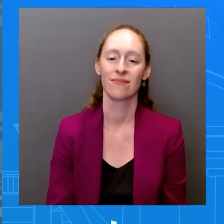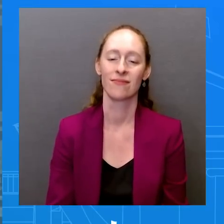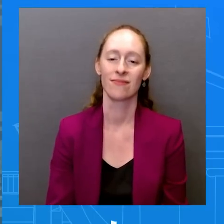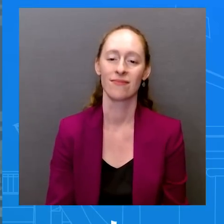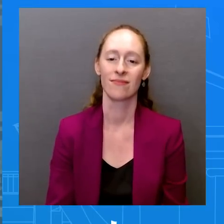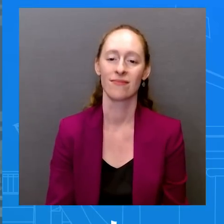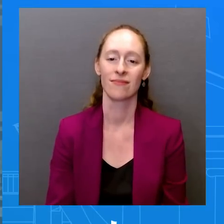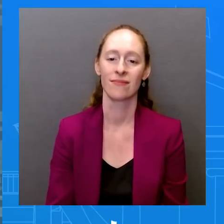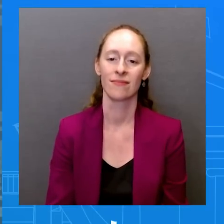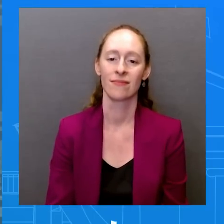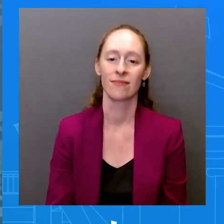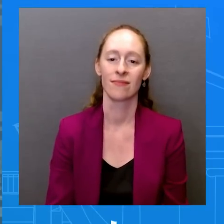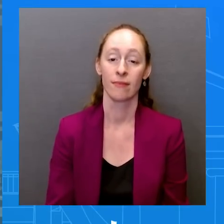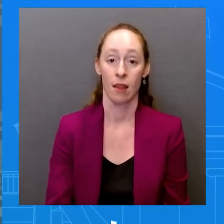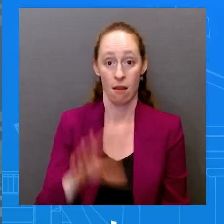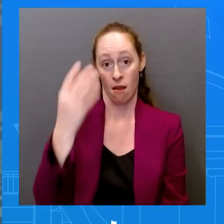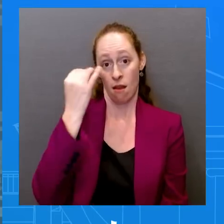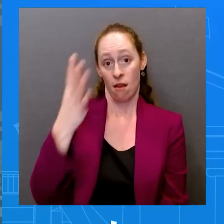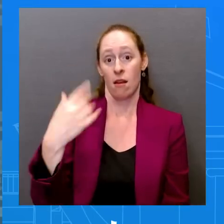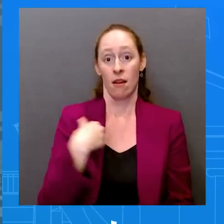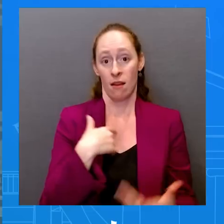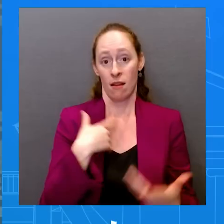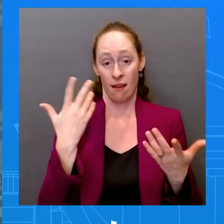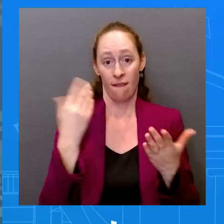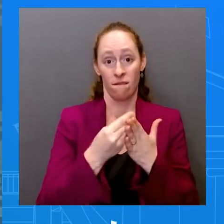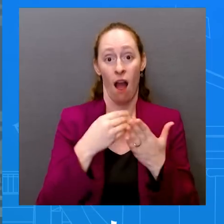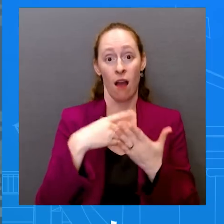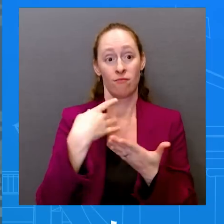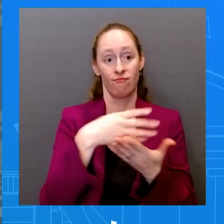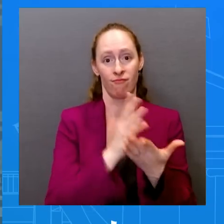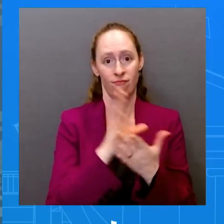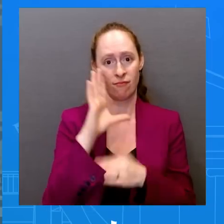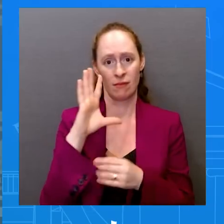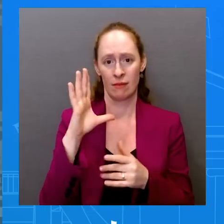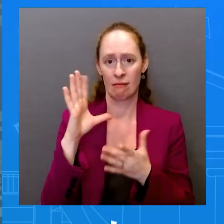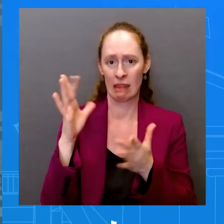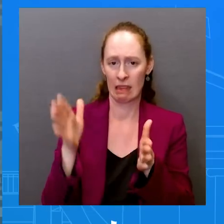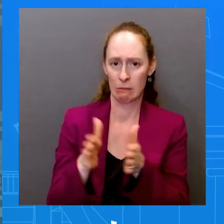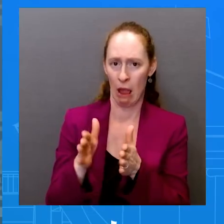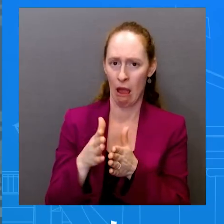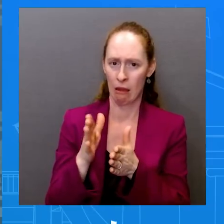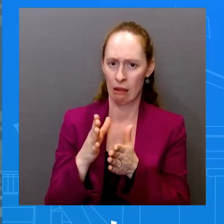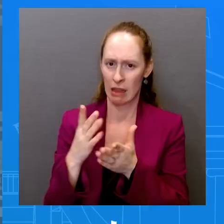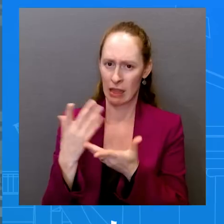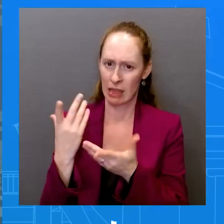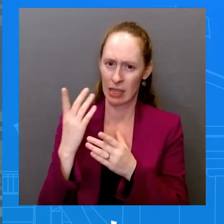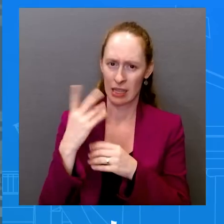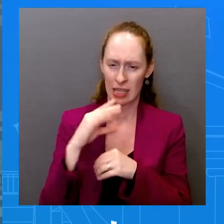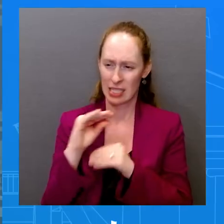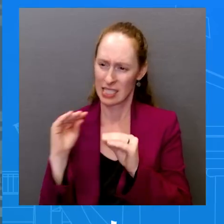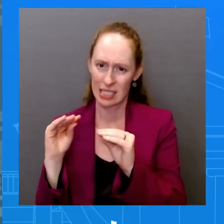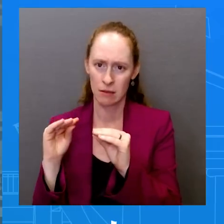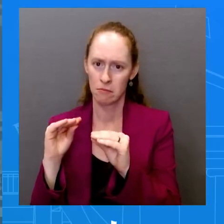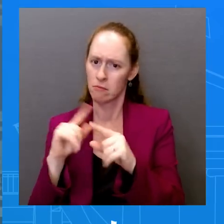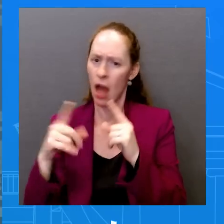we're acting to further increase access to tests and treatments, including by purchasing some more tests